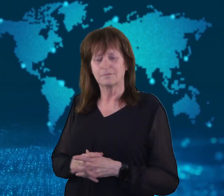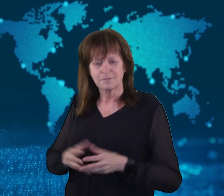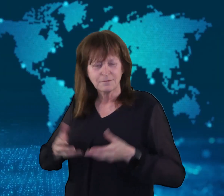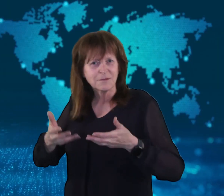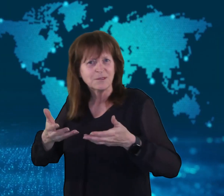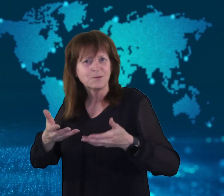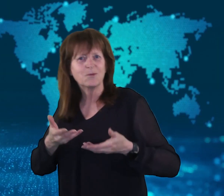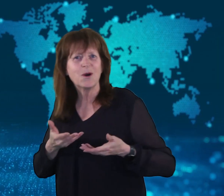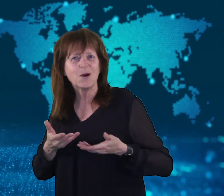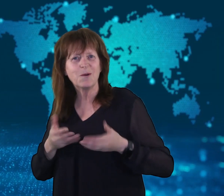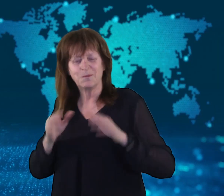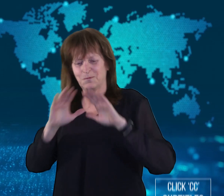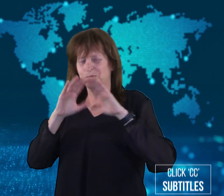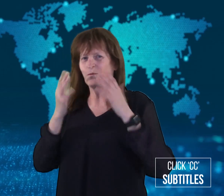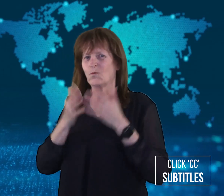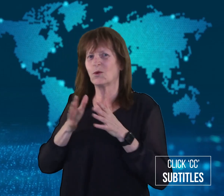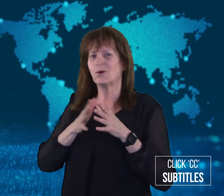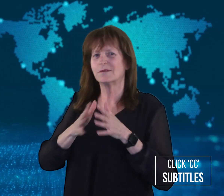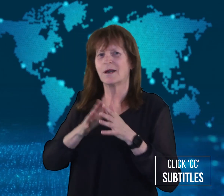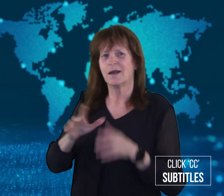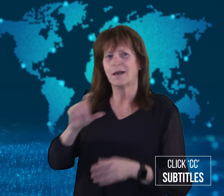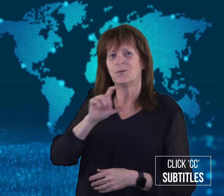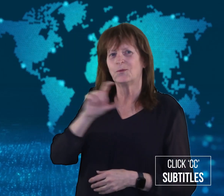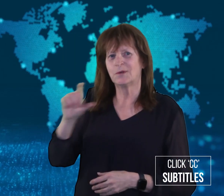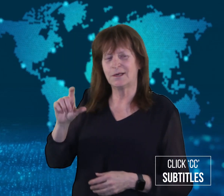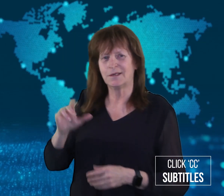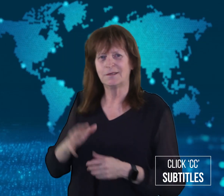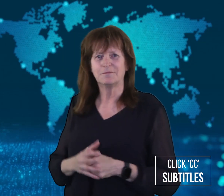Welcome to WorldSign Week!